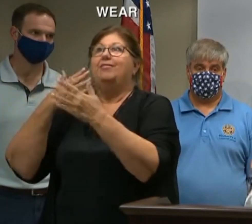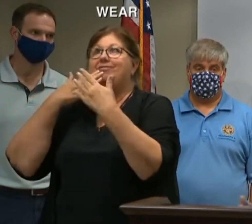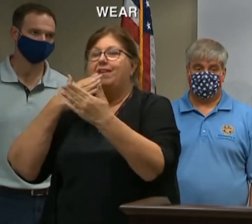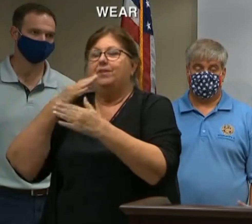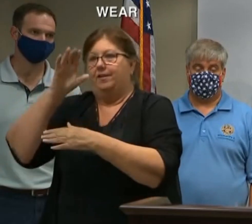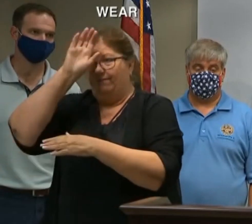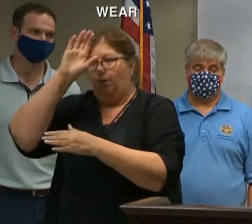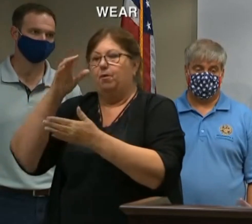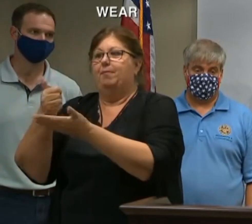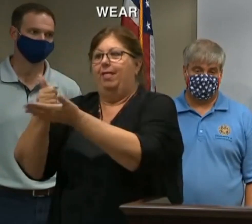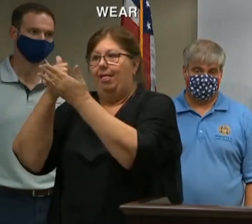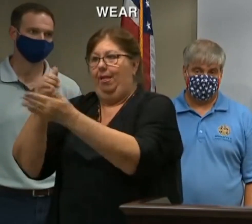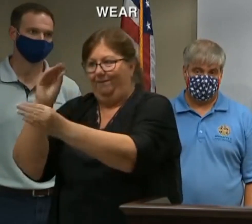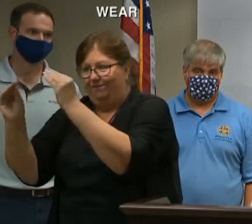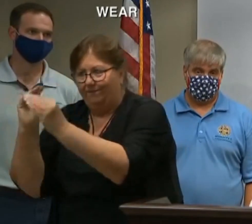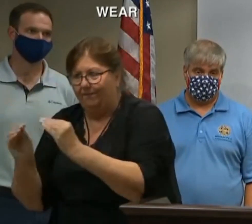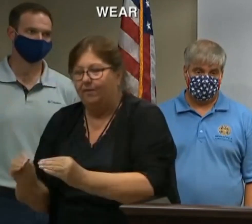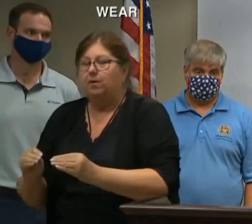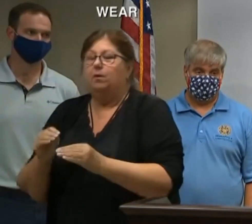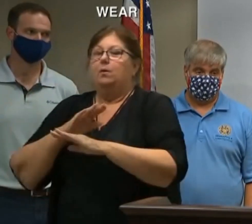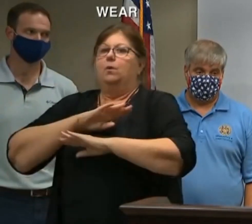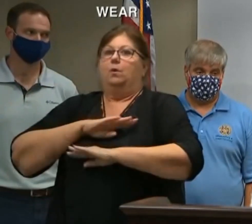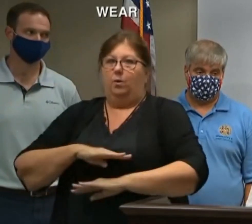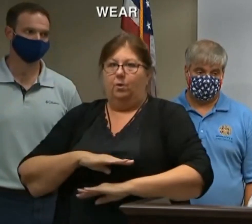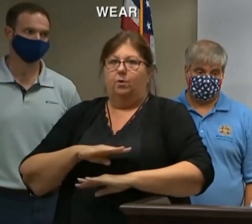we just can't impress this upon you enough even the administrator said that